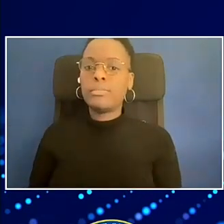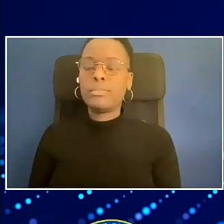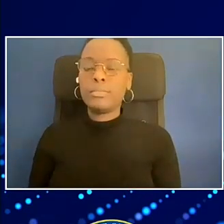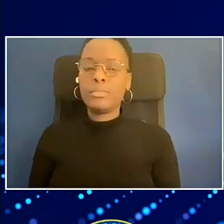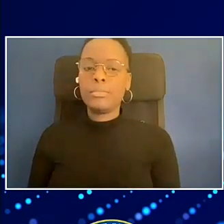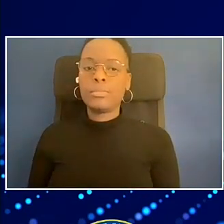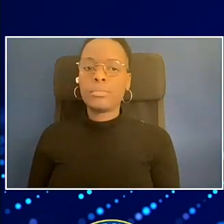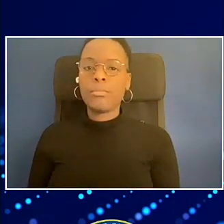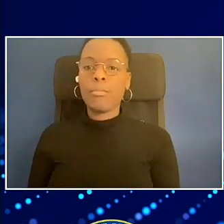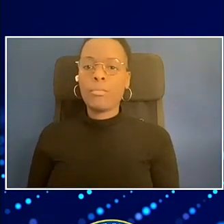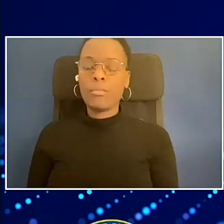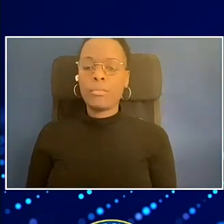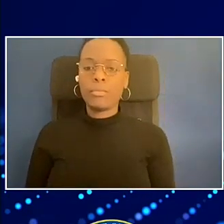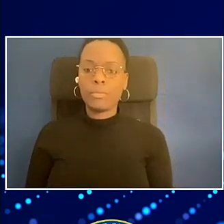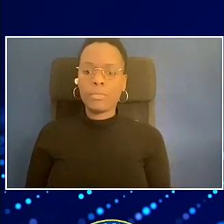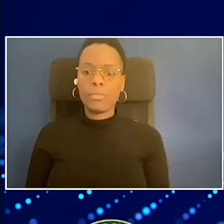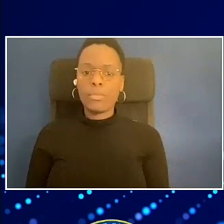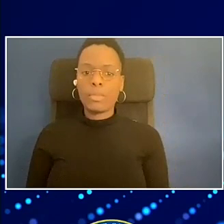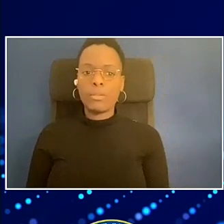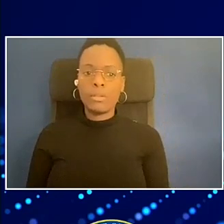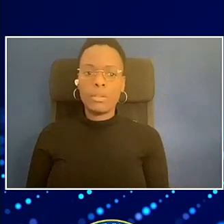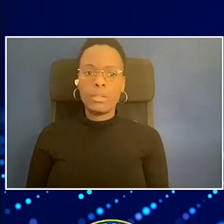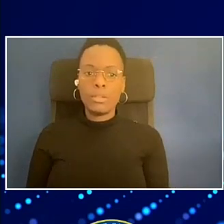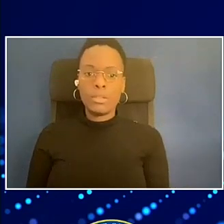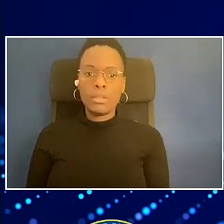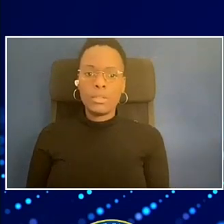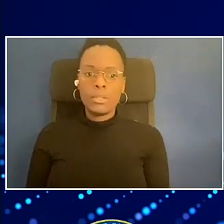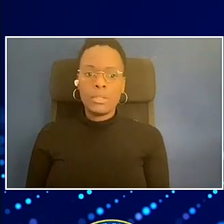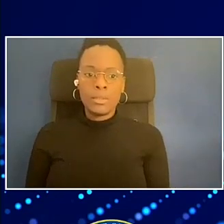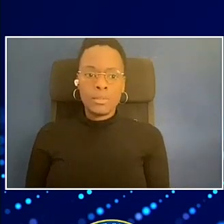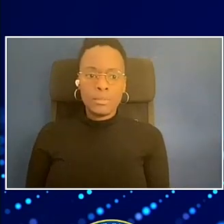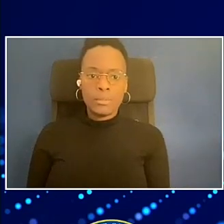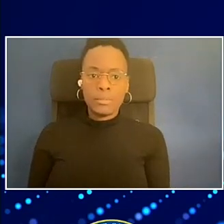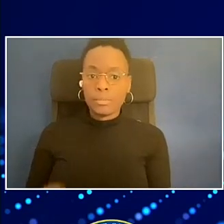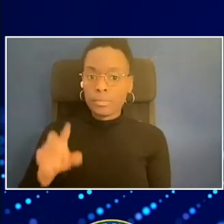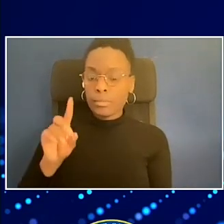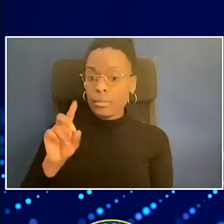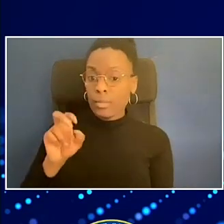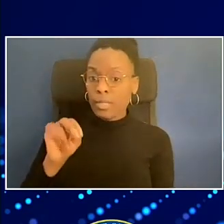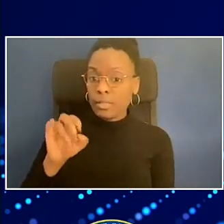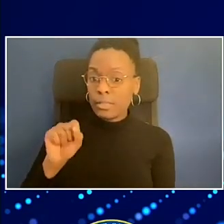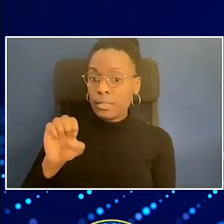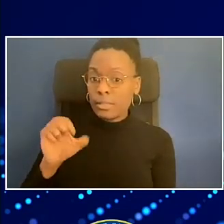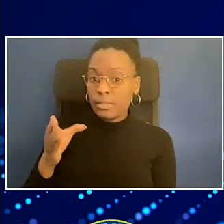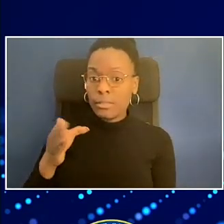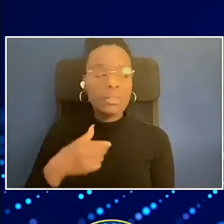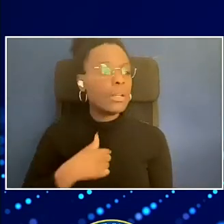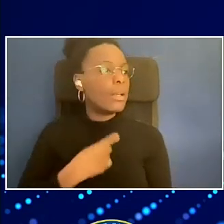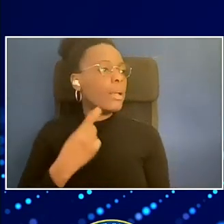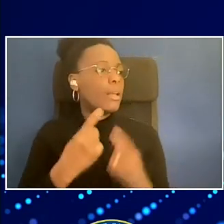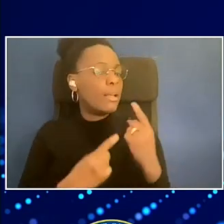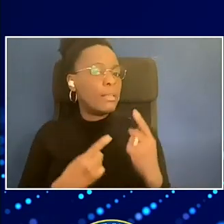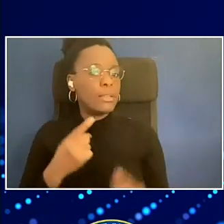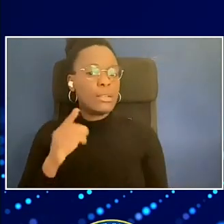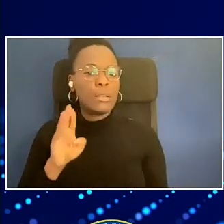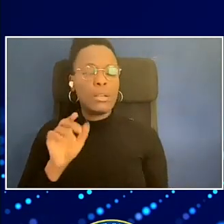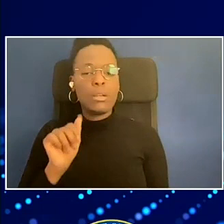David, did you want to make a- David or Denise, do you want to make a comment here? I just want to ask. I think Barmak's just suggest- you're not arguing about the